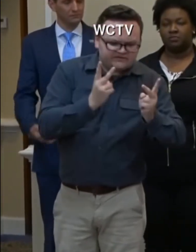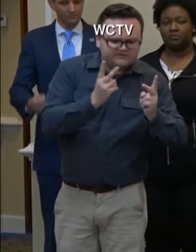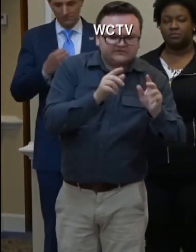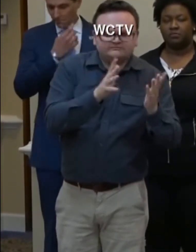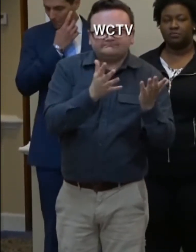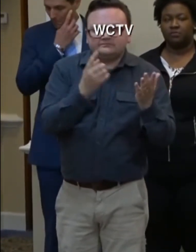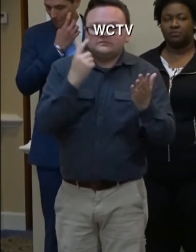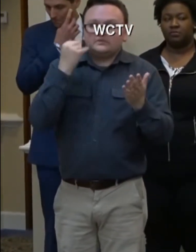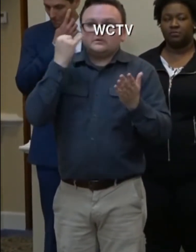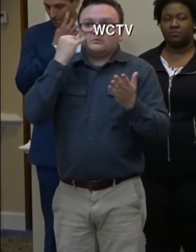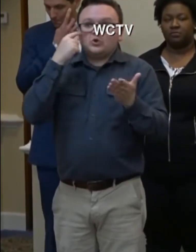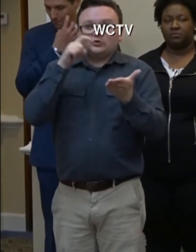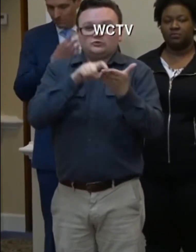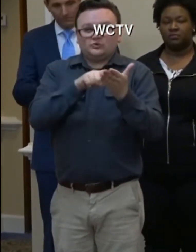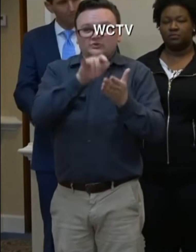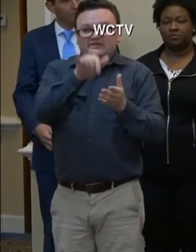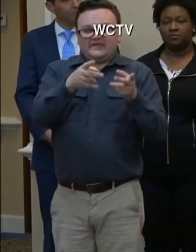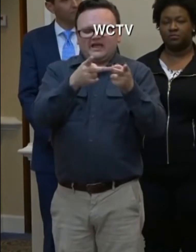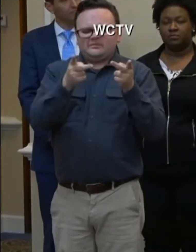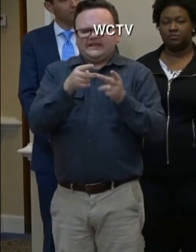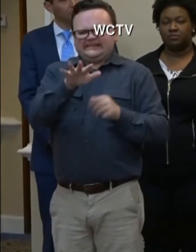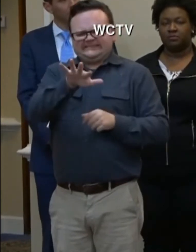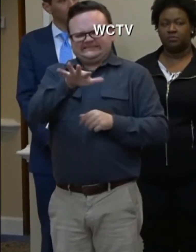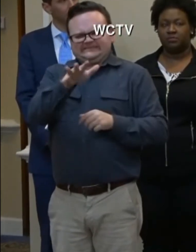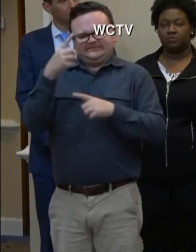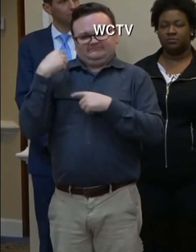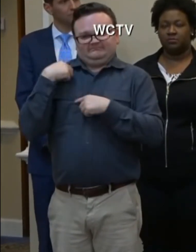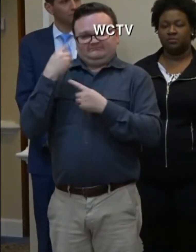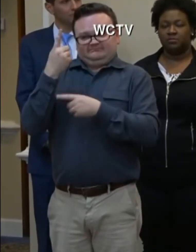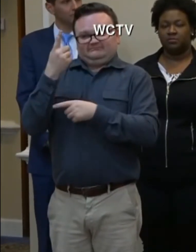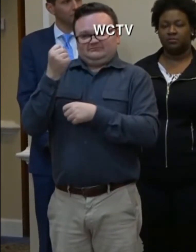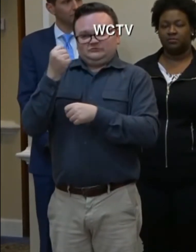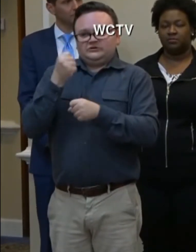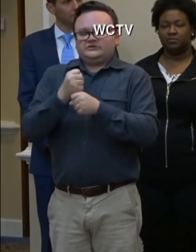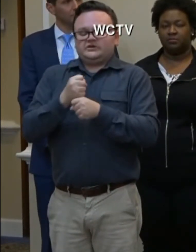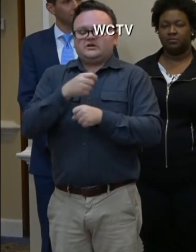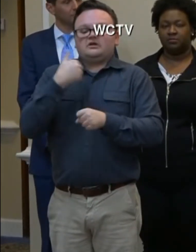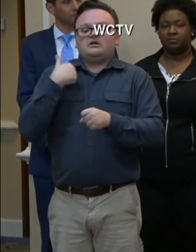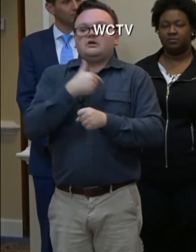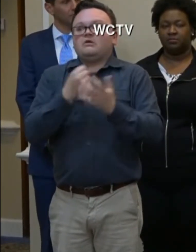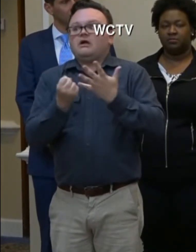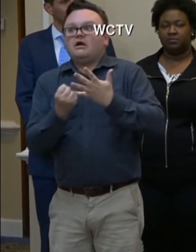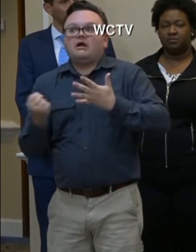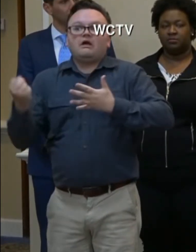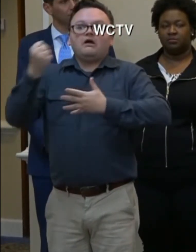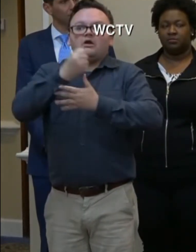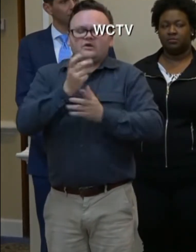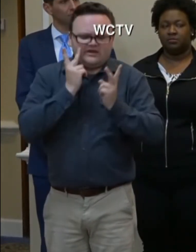identified in the last year we are prioritizing on-site inspections and